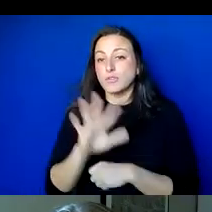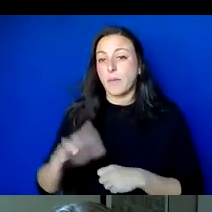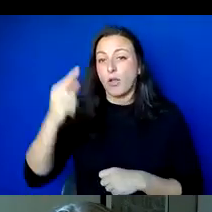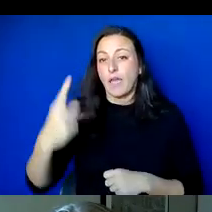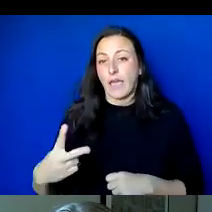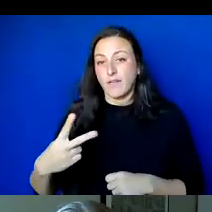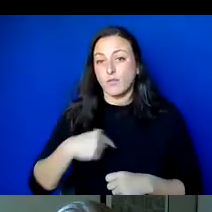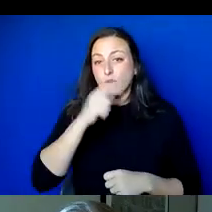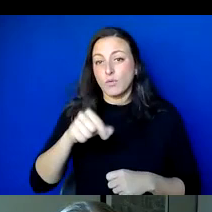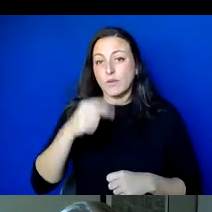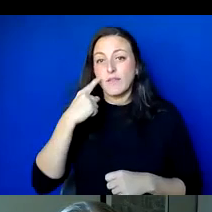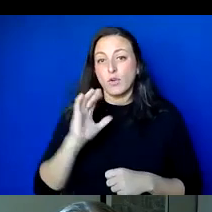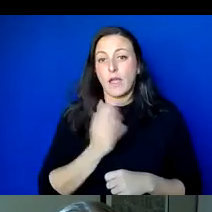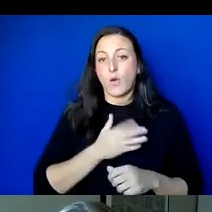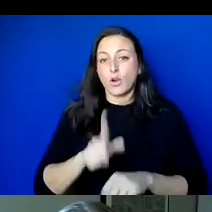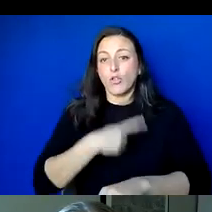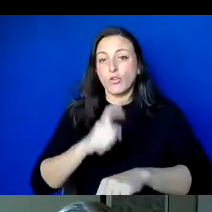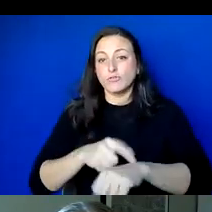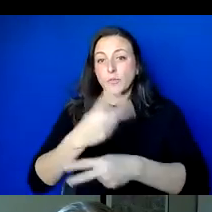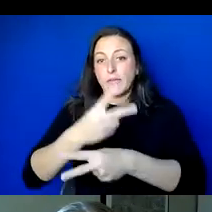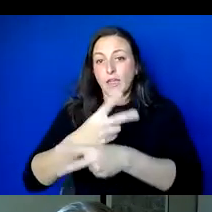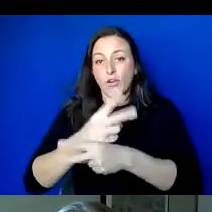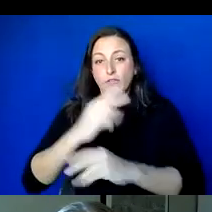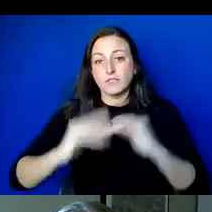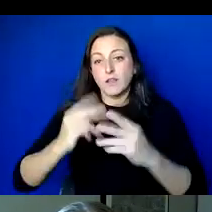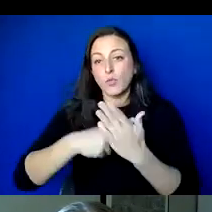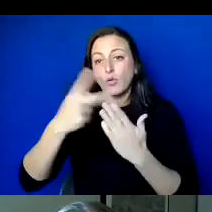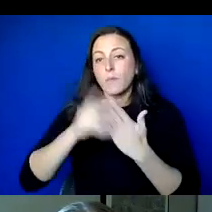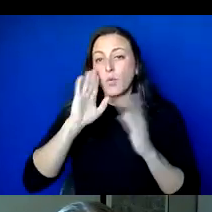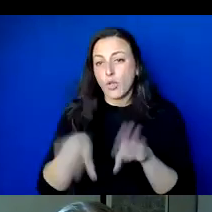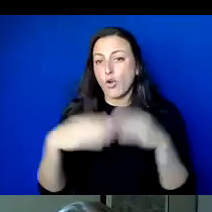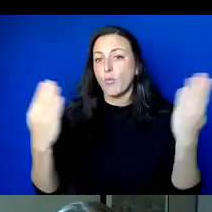They're actually opening up clinics. I think Walgreens is going to open up about 40;